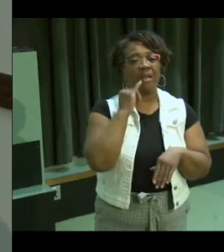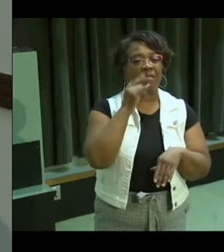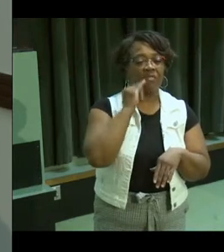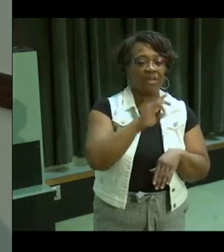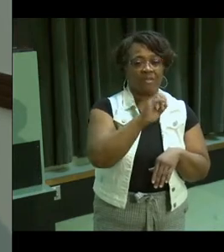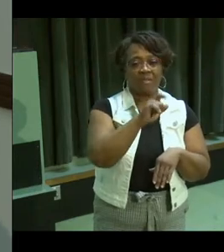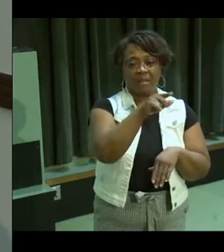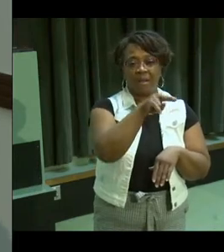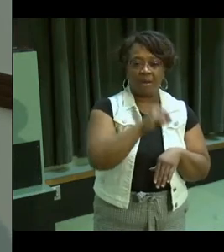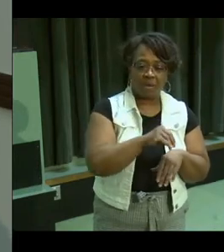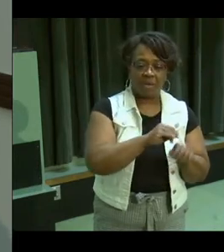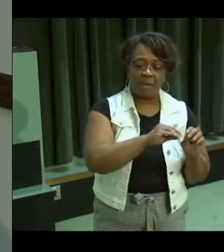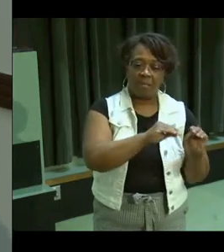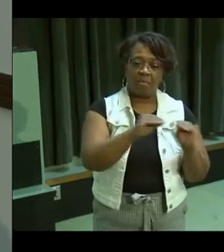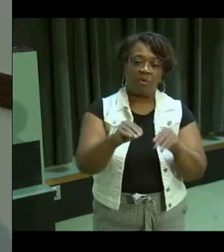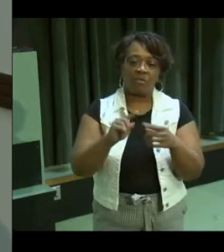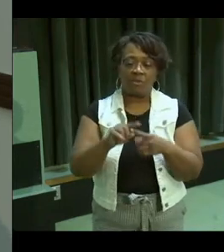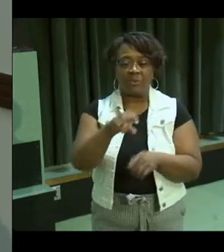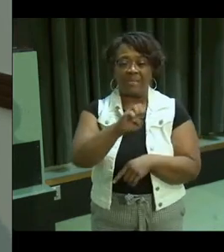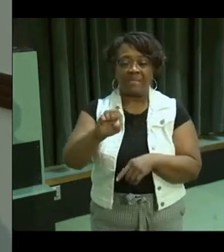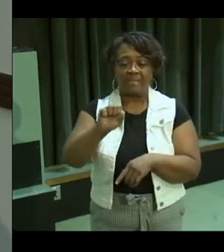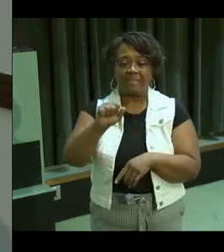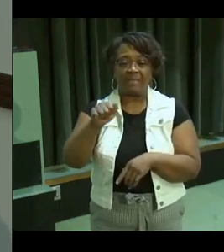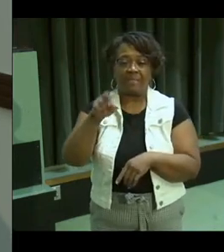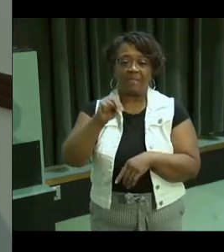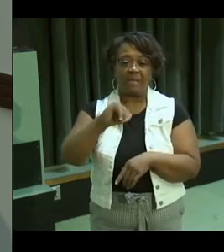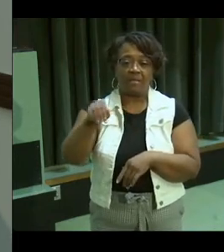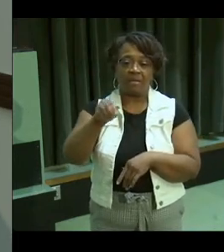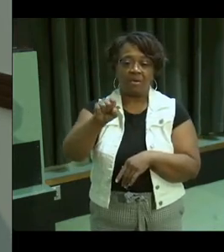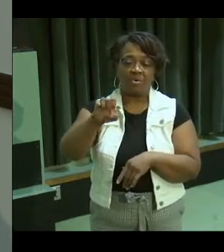from Delano to East San Jose to